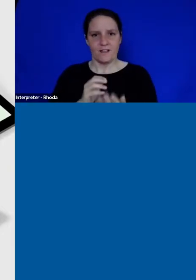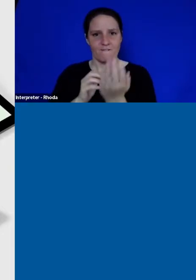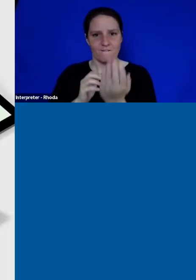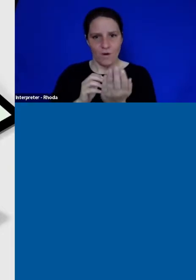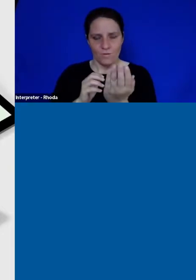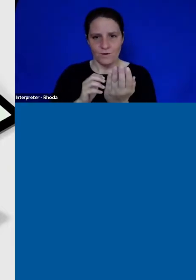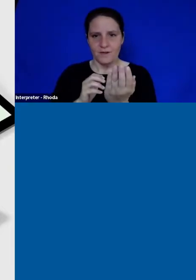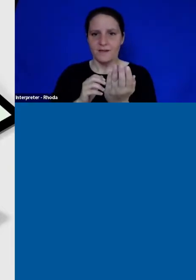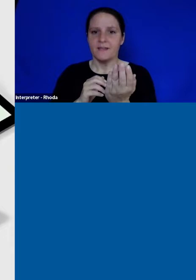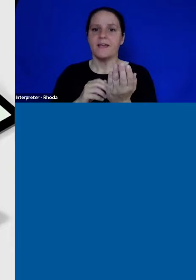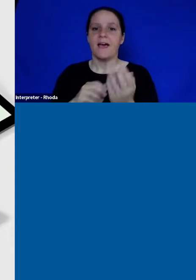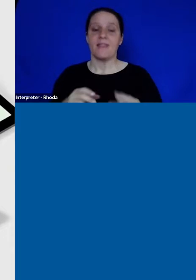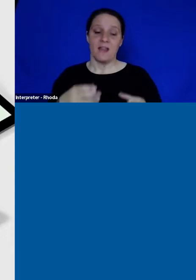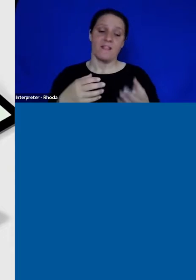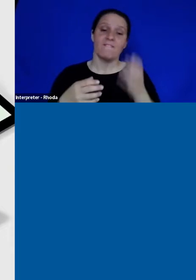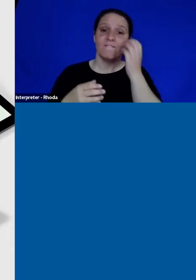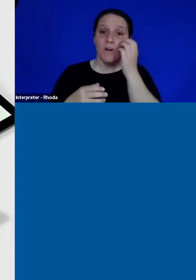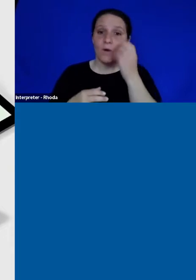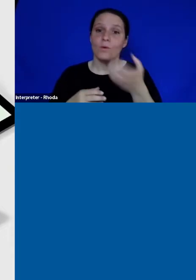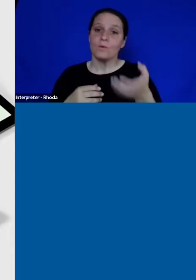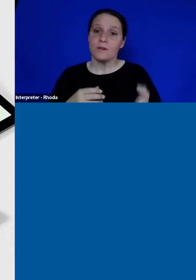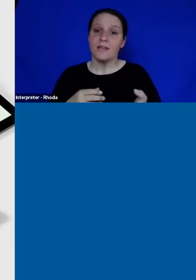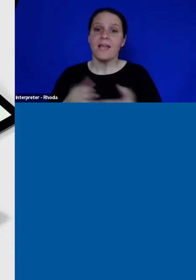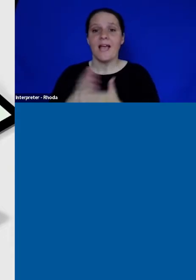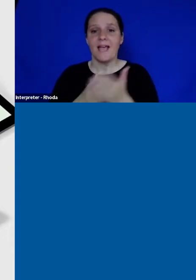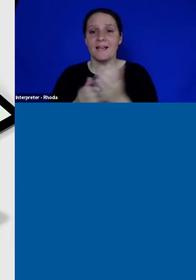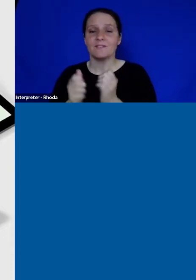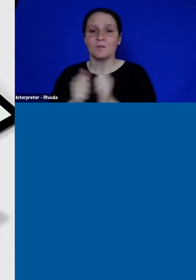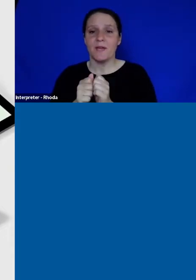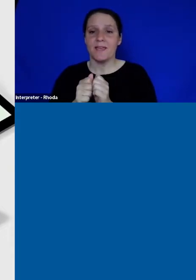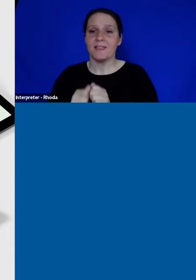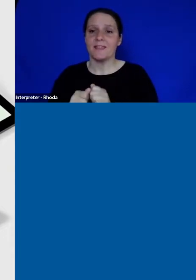and hands doing the sign language symbol. This was a project for Access Now